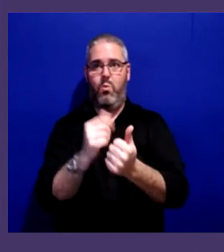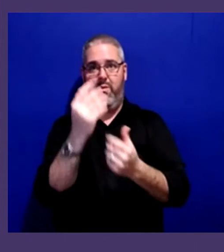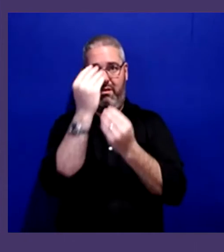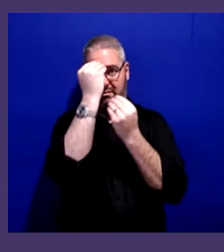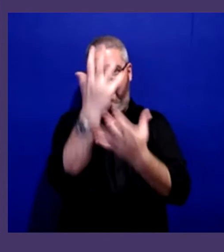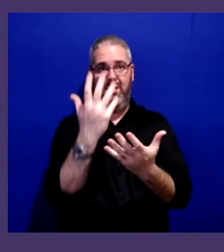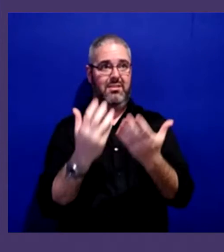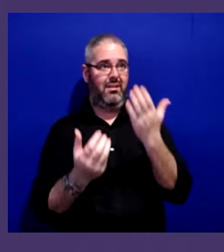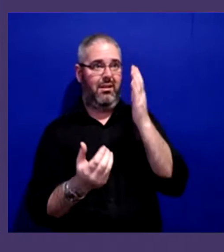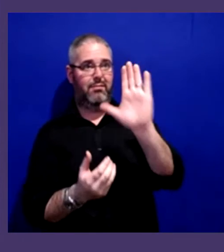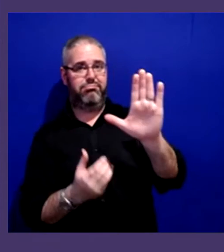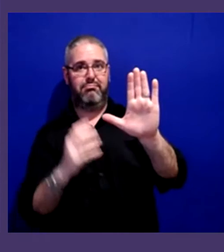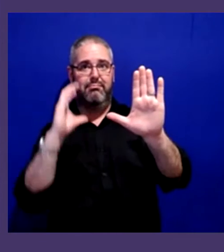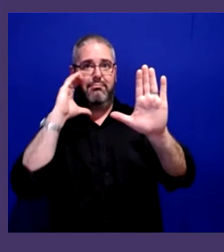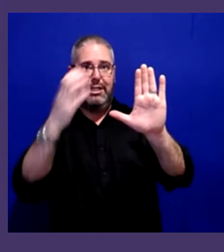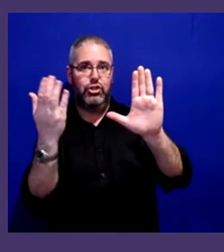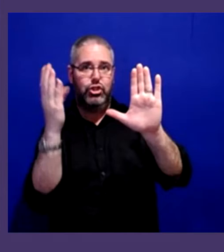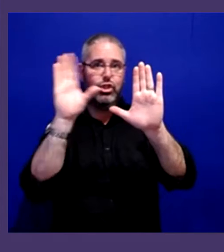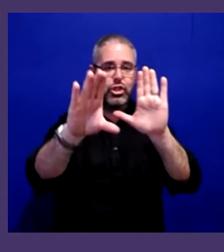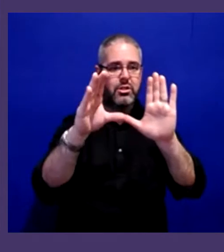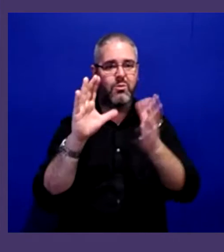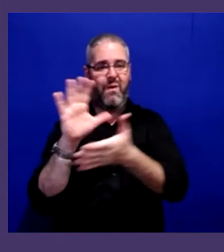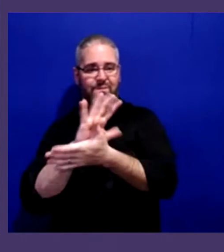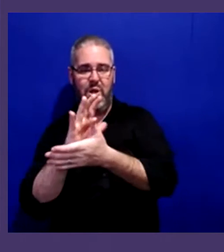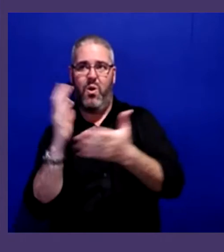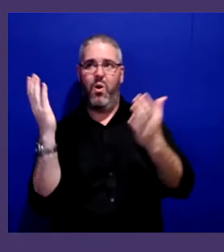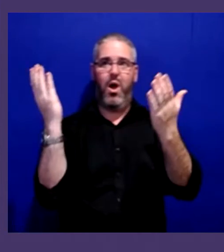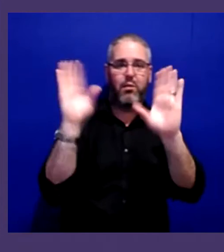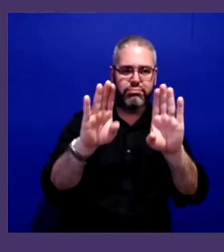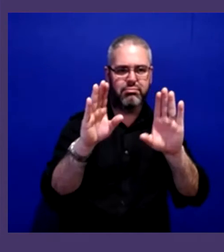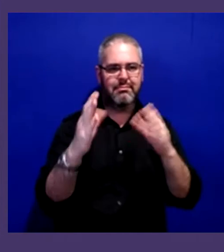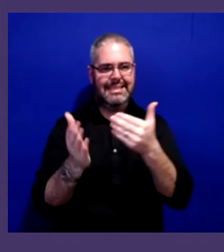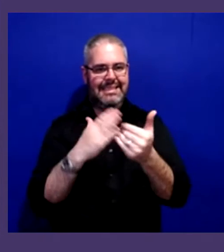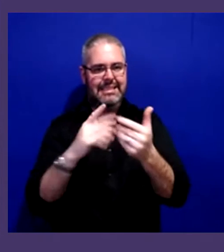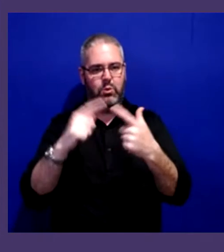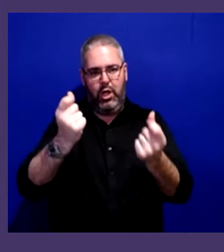easier for a larger group of people to understand and it also gives people alternative ways of